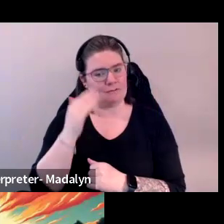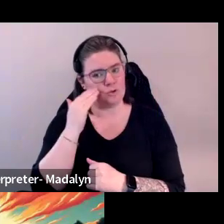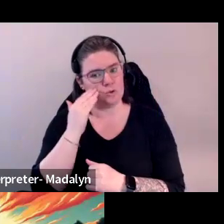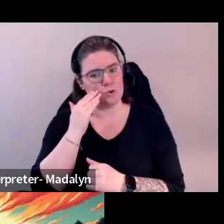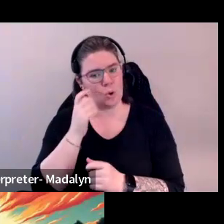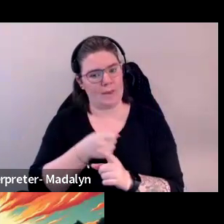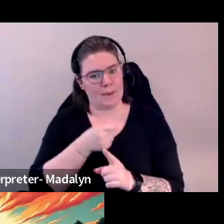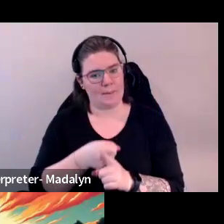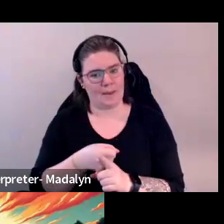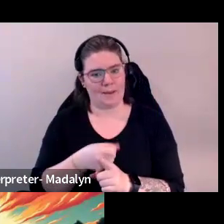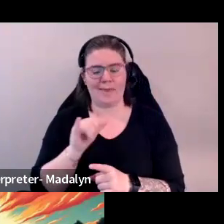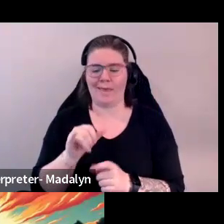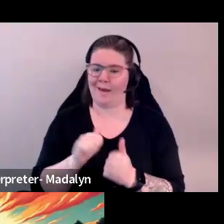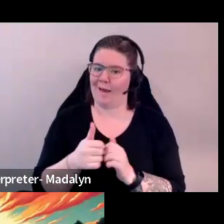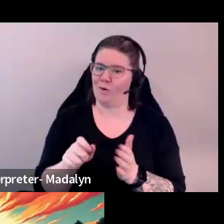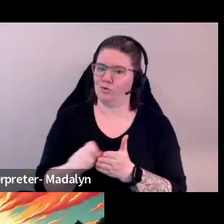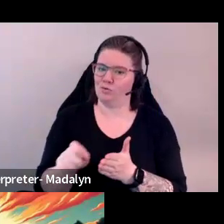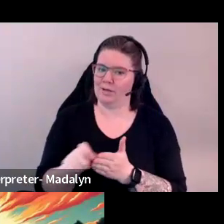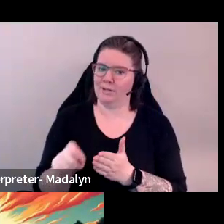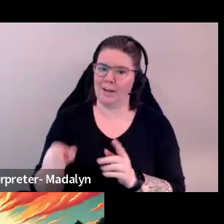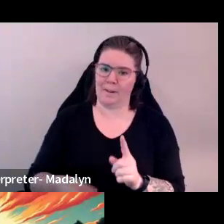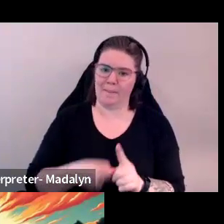Don Dew: That's how it's. That's how it's written loose and impacts. Yeah.